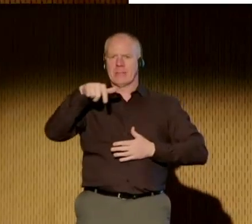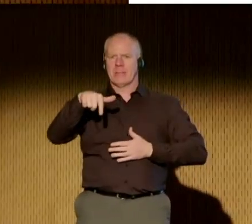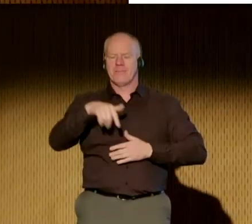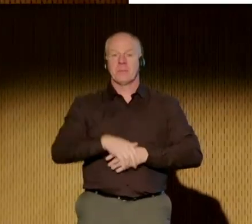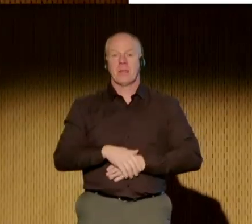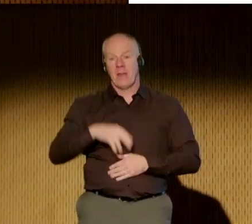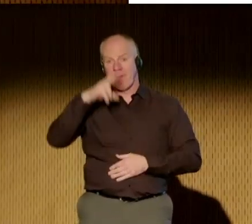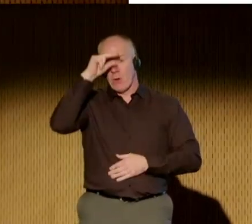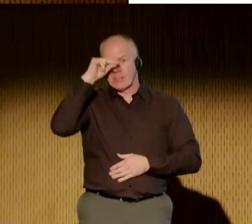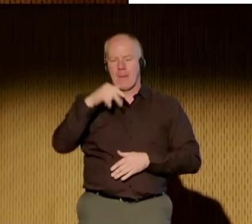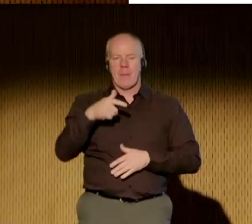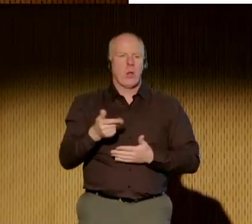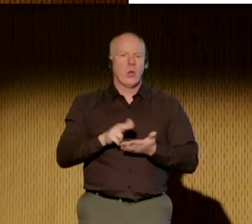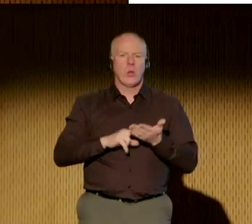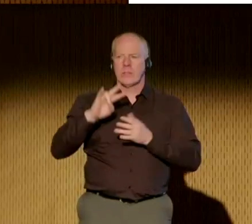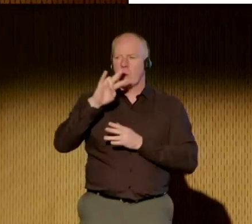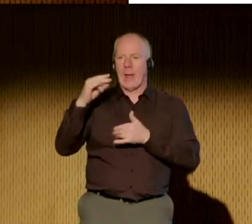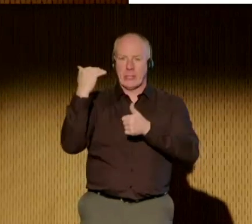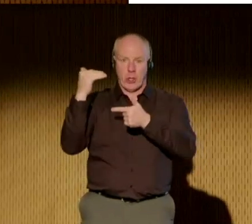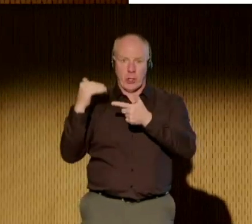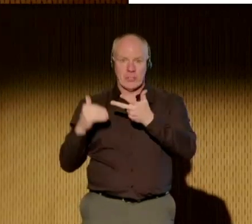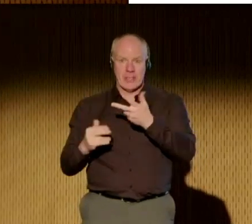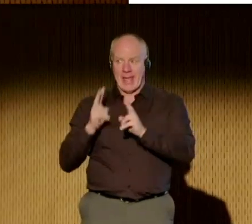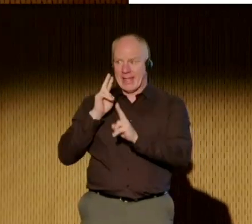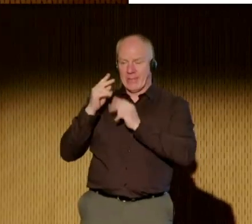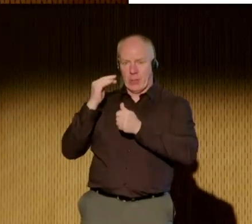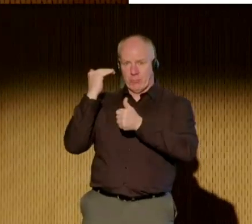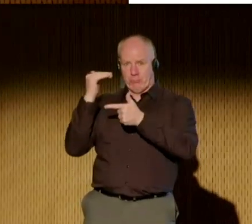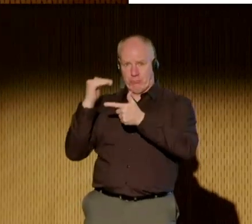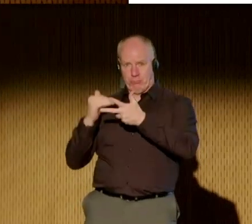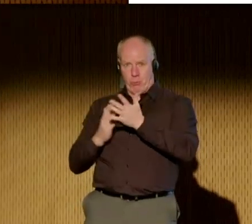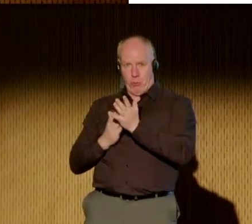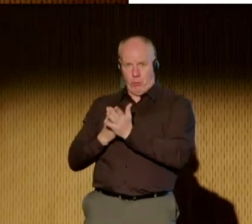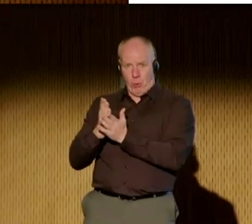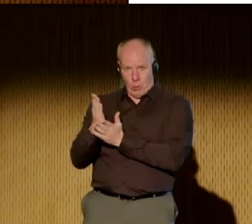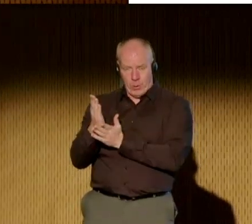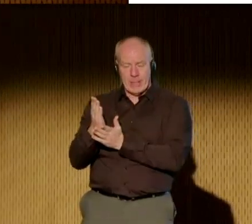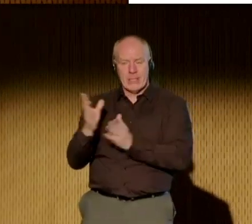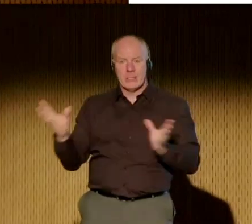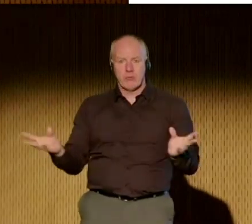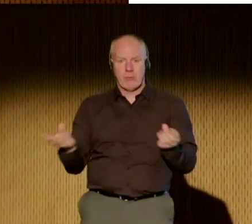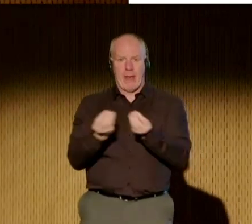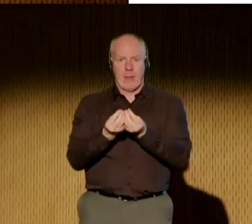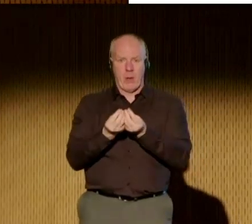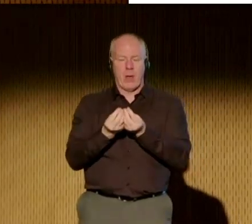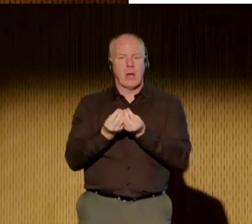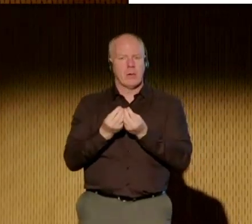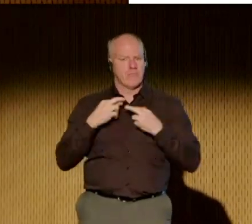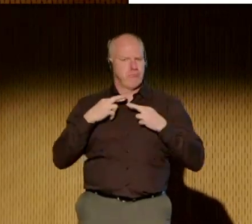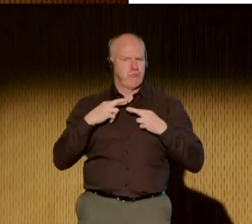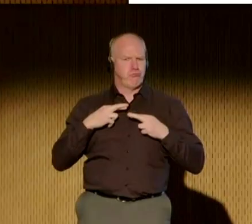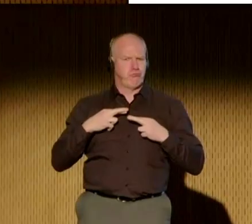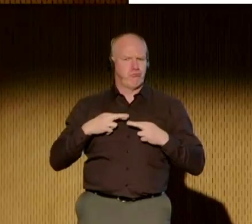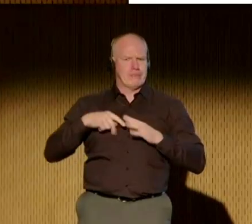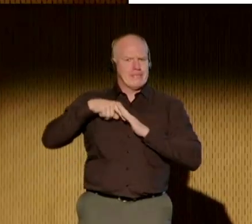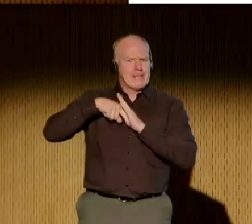baseline we use questionnaire and interviews which together provide rich insights into